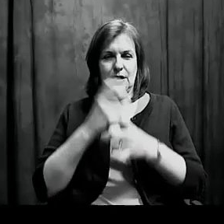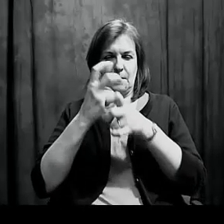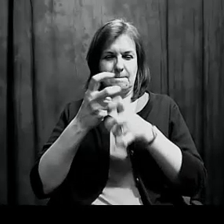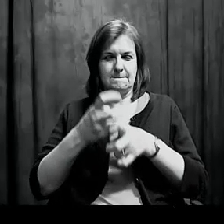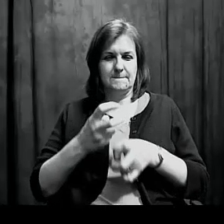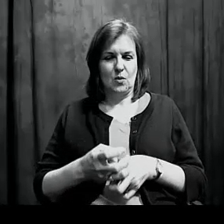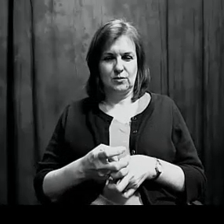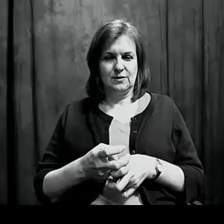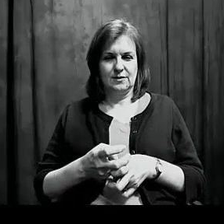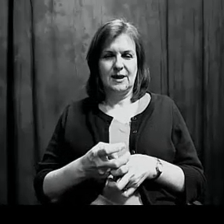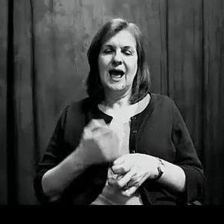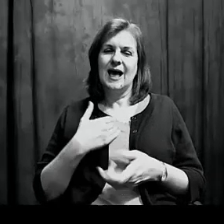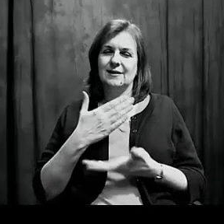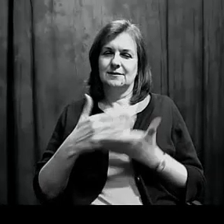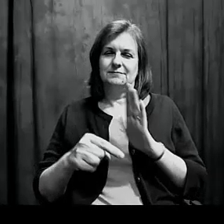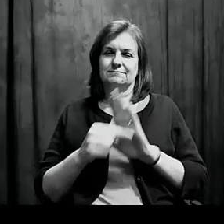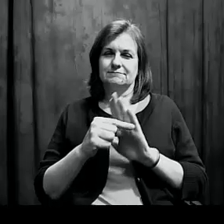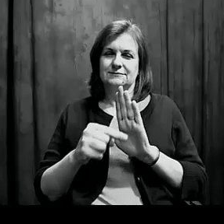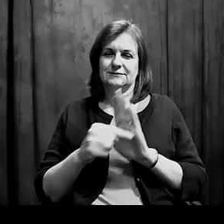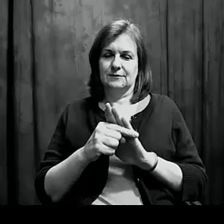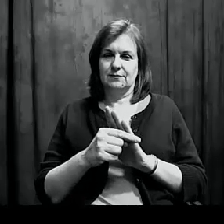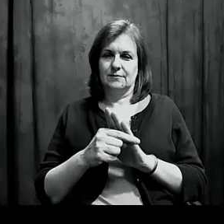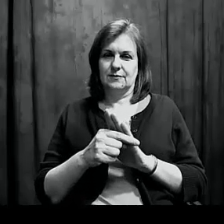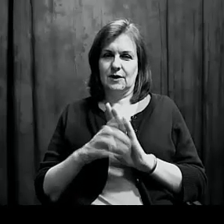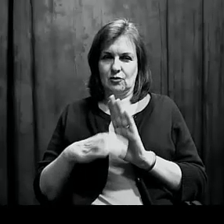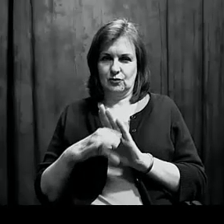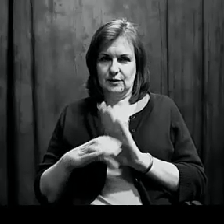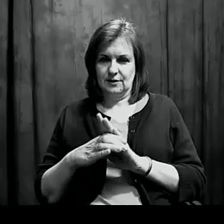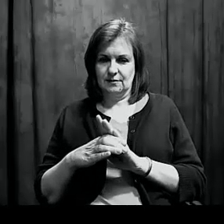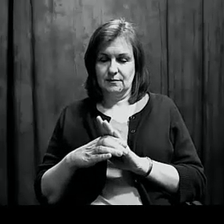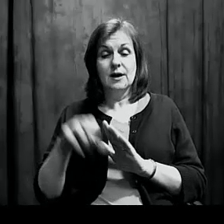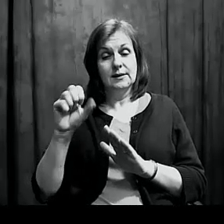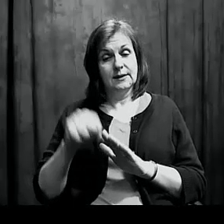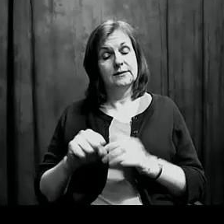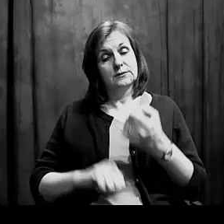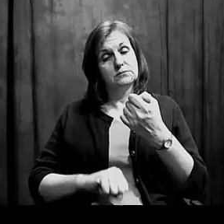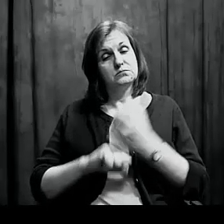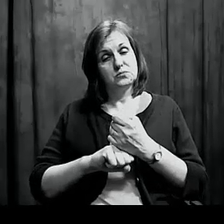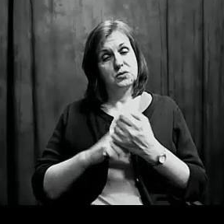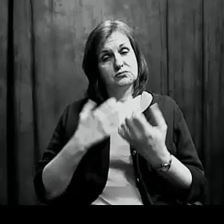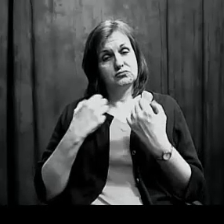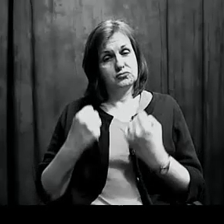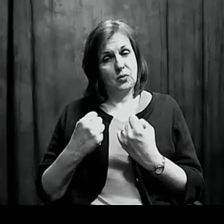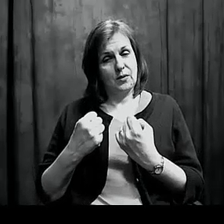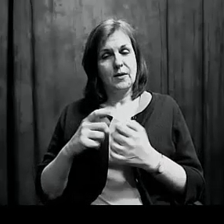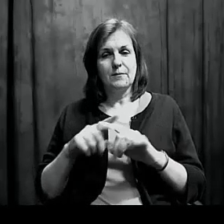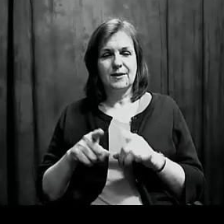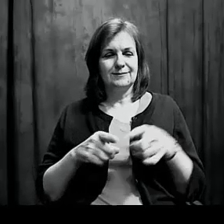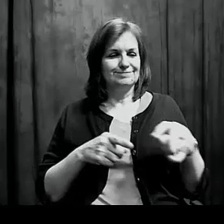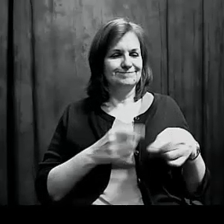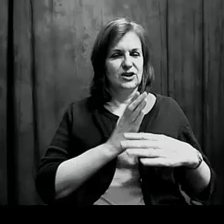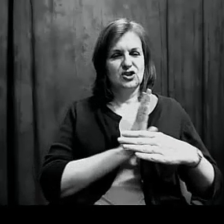so this bony skeleton actually has some downsides - while it gives structural support